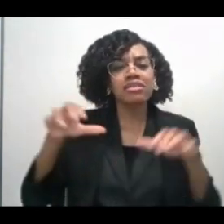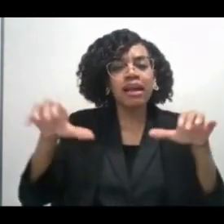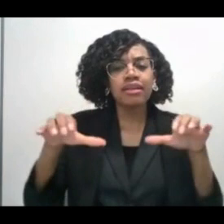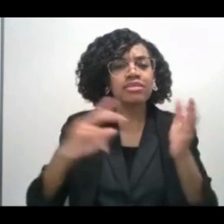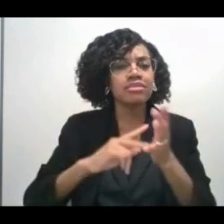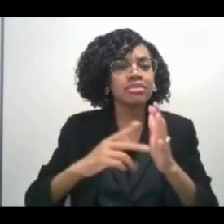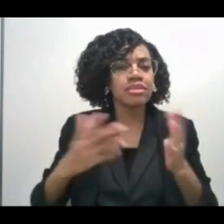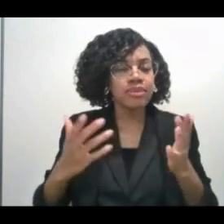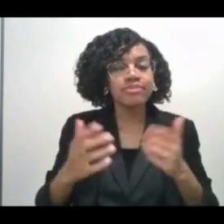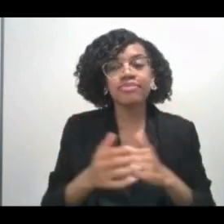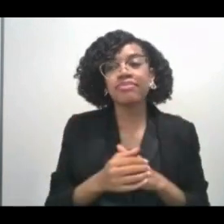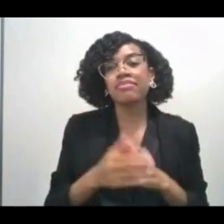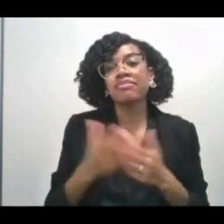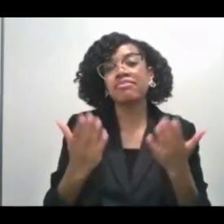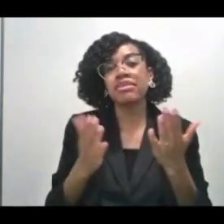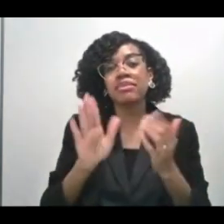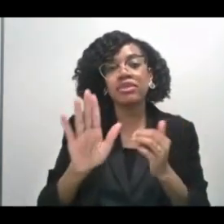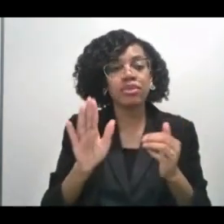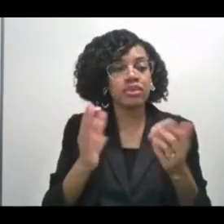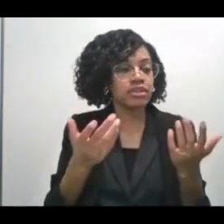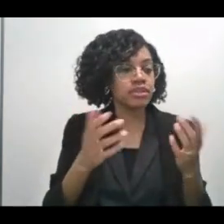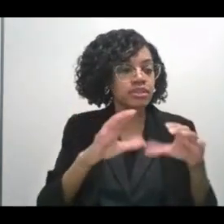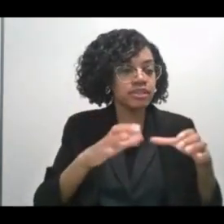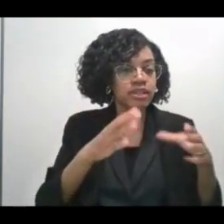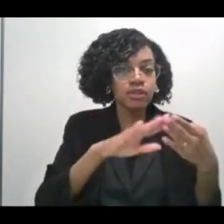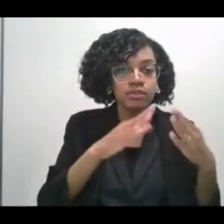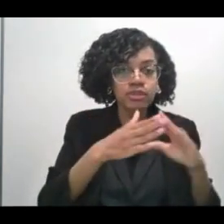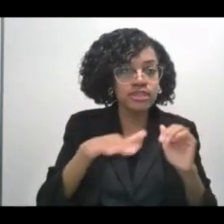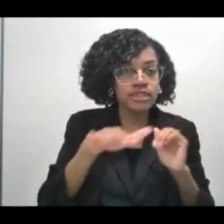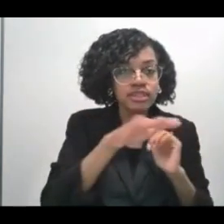resource your service delivery. And if you've been able to